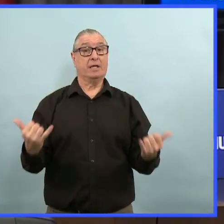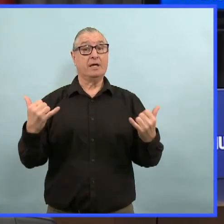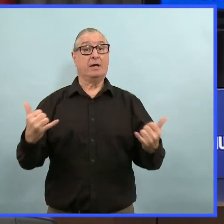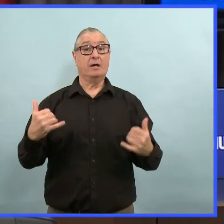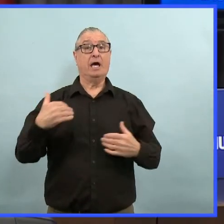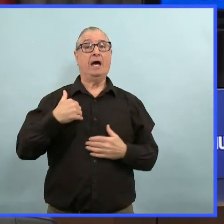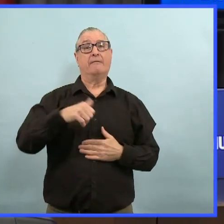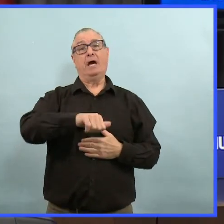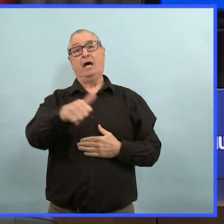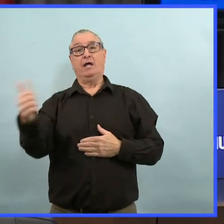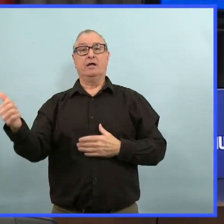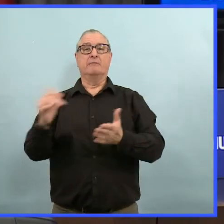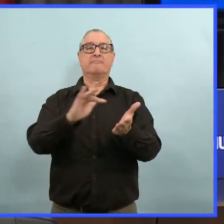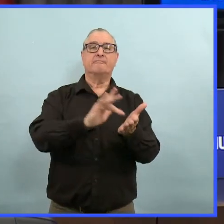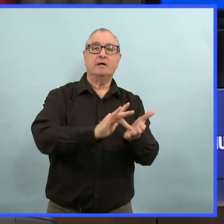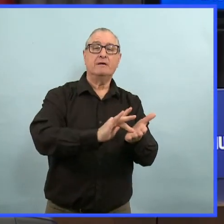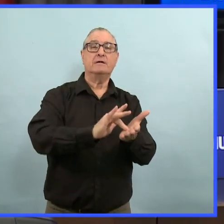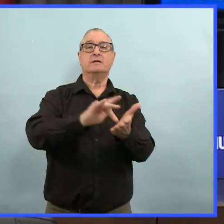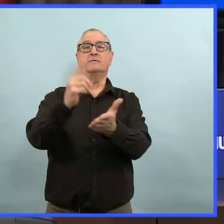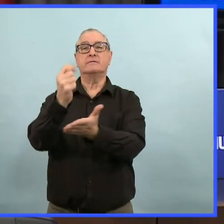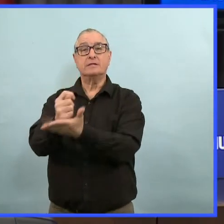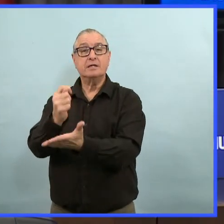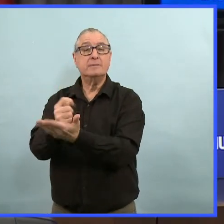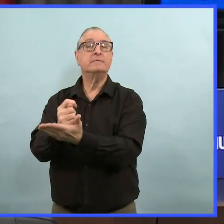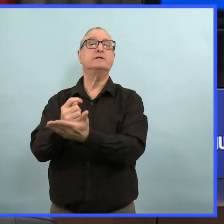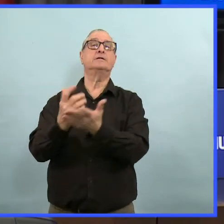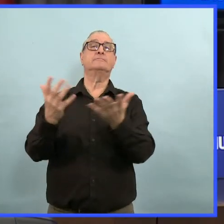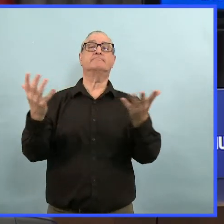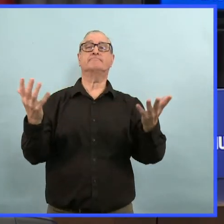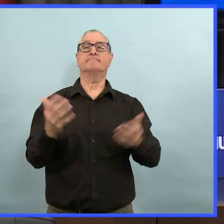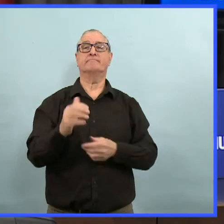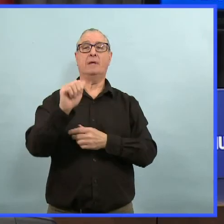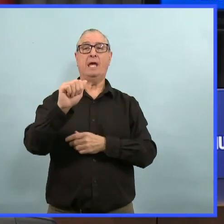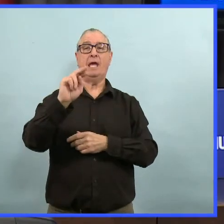and oral antivirals which are available for individuals battling covert